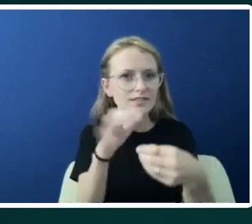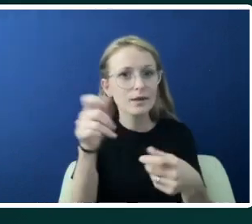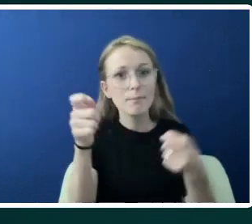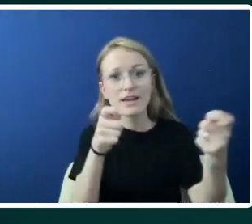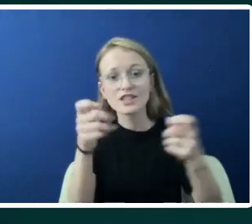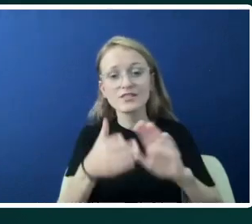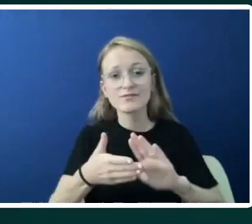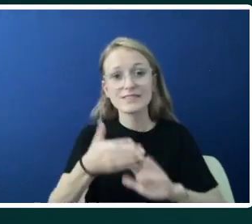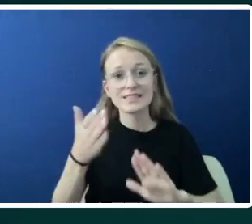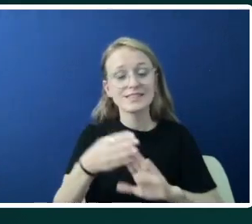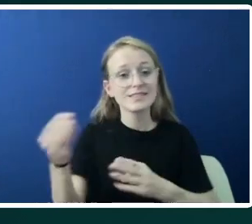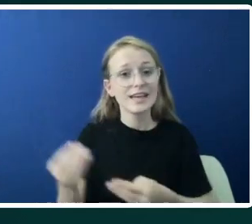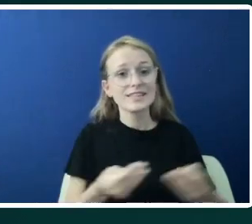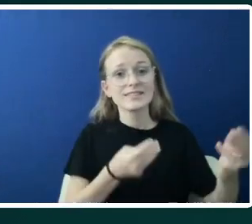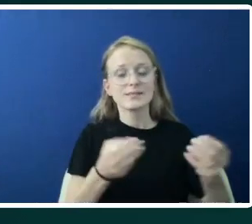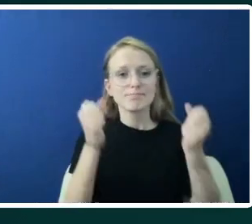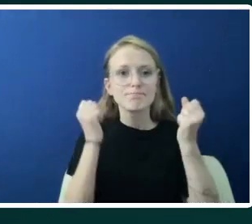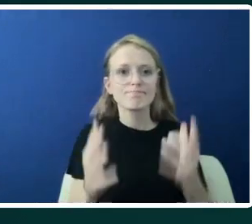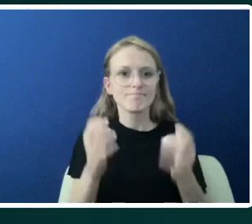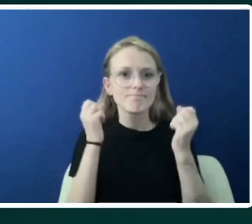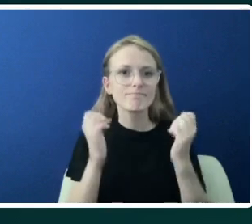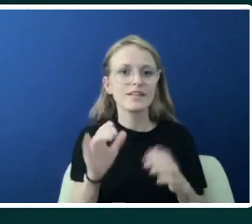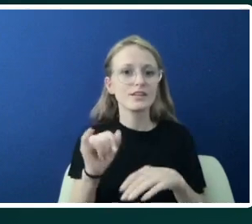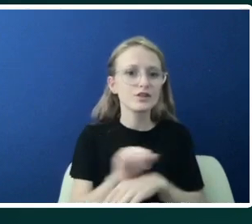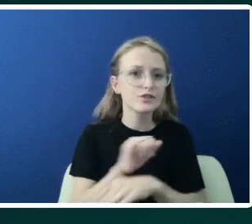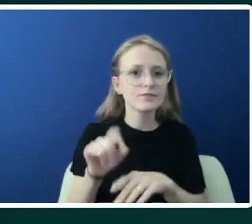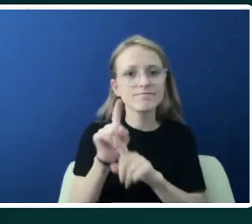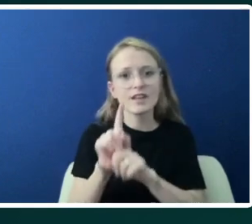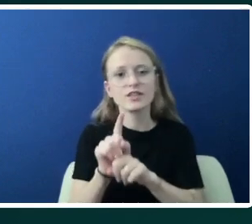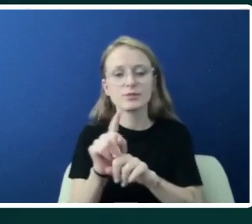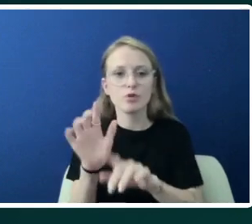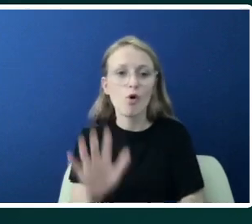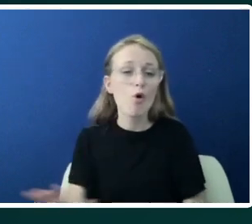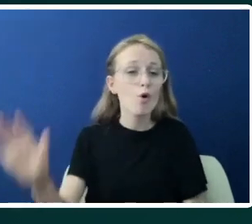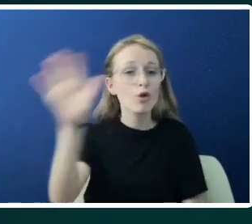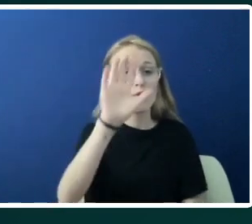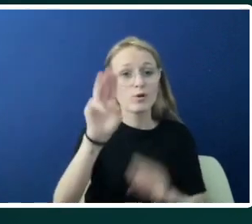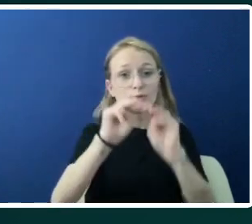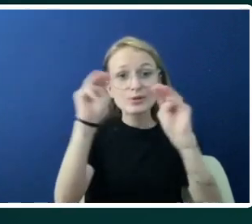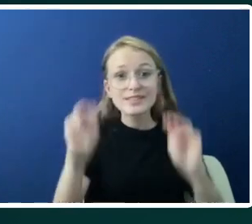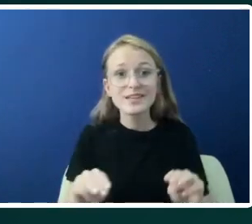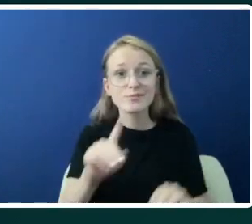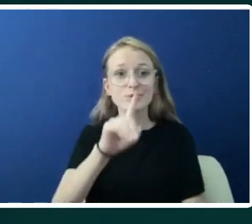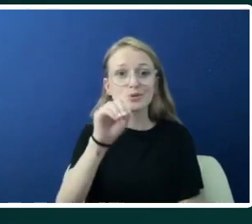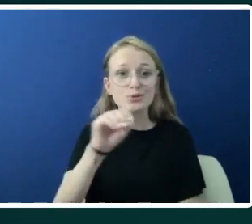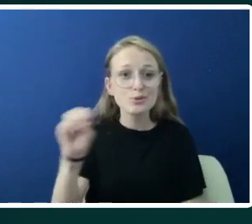and fellowships throughout the Smithsonian's museums, zoo, and research facilities globally.